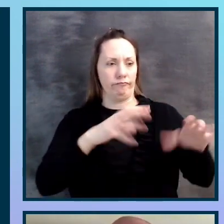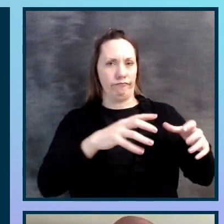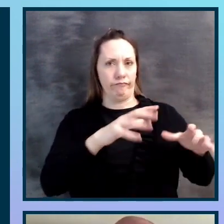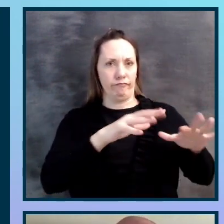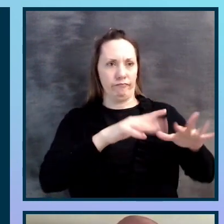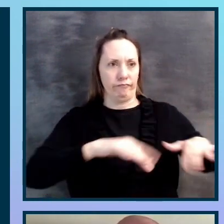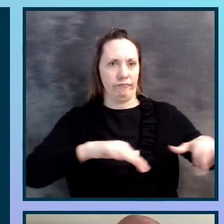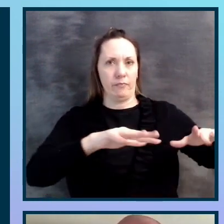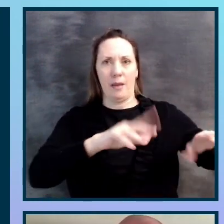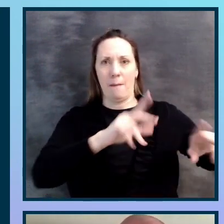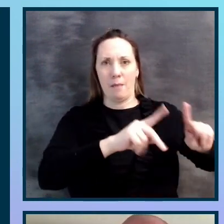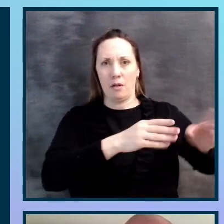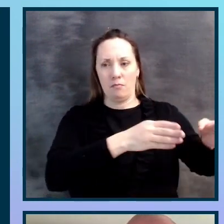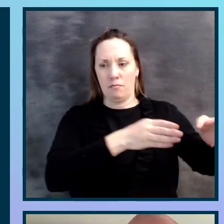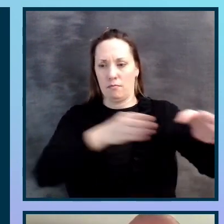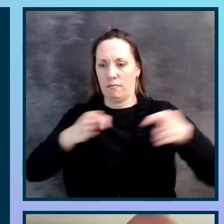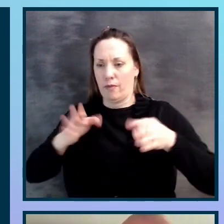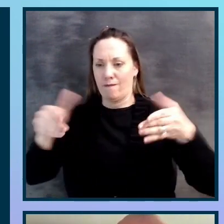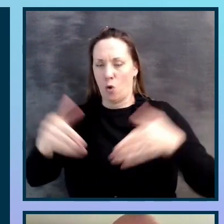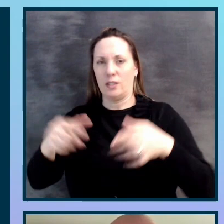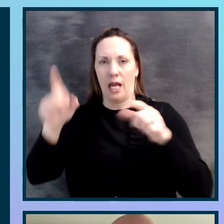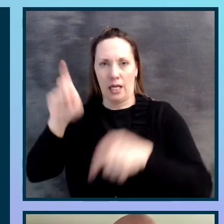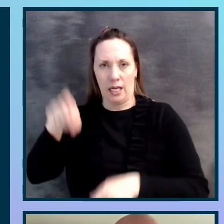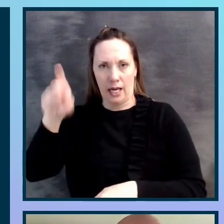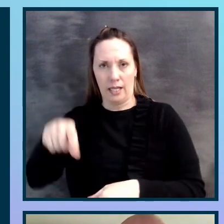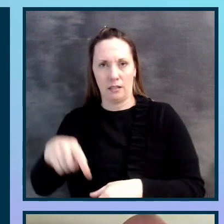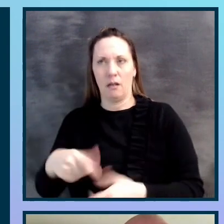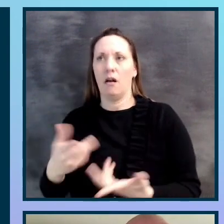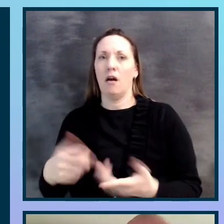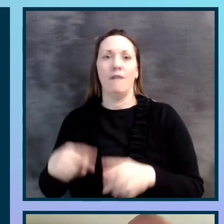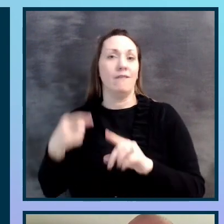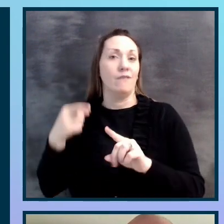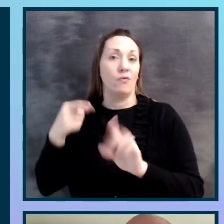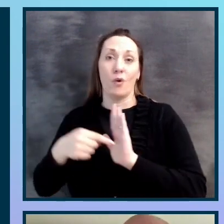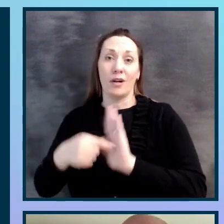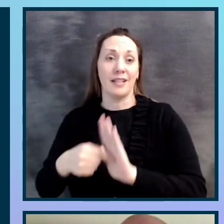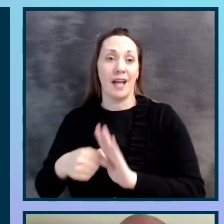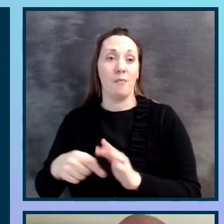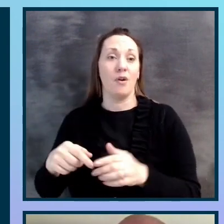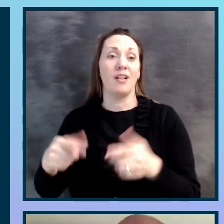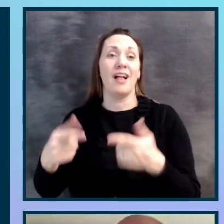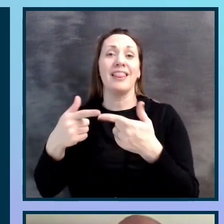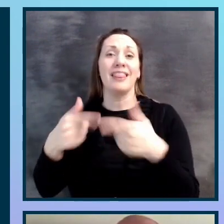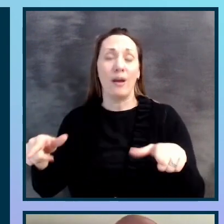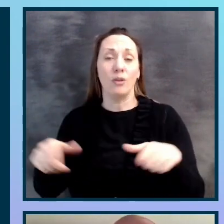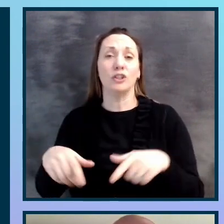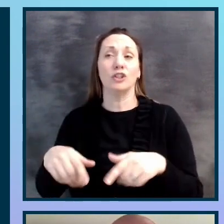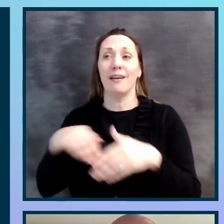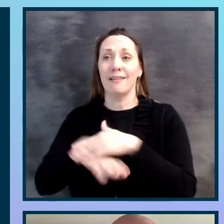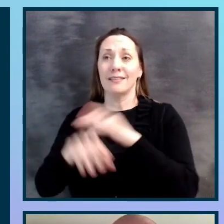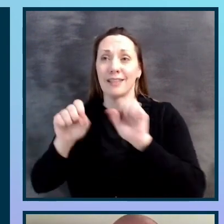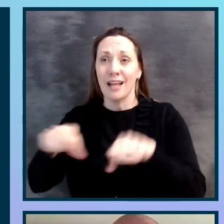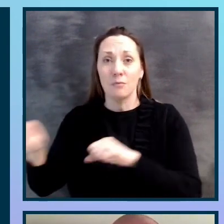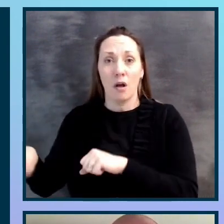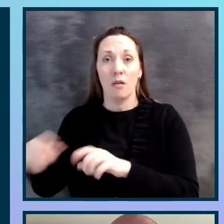you can look at things like language accessibility as a need. So the need for clear and concise and simple